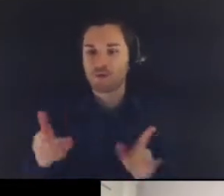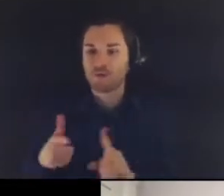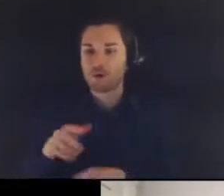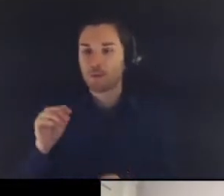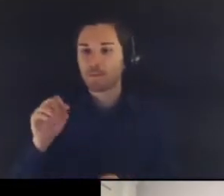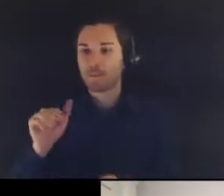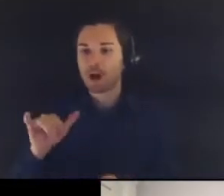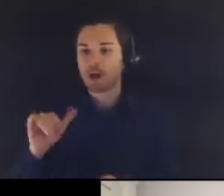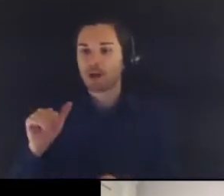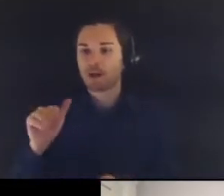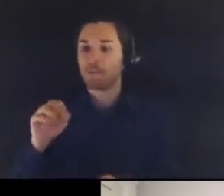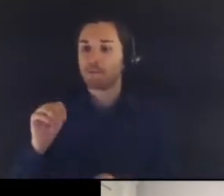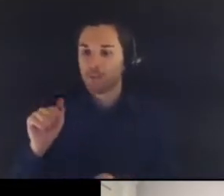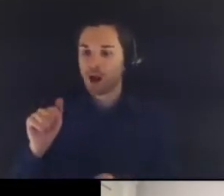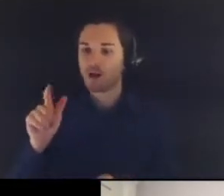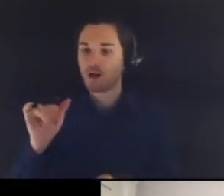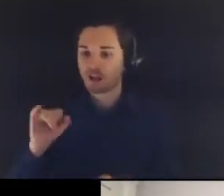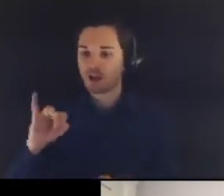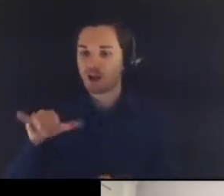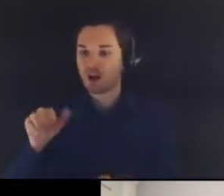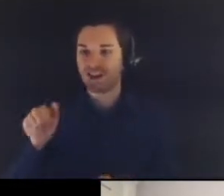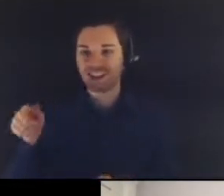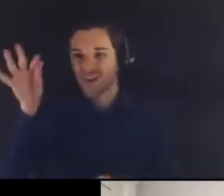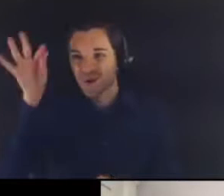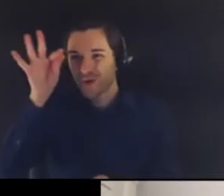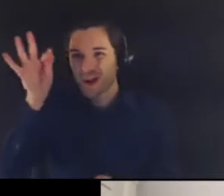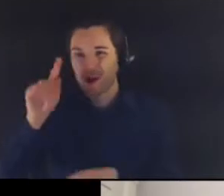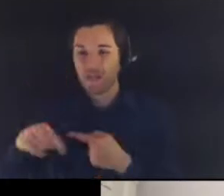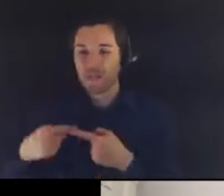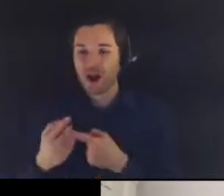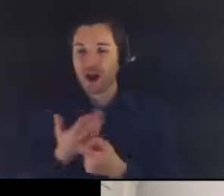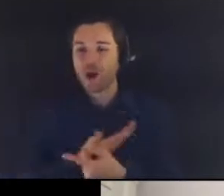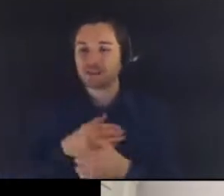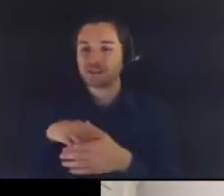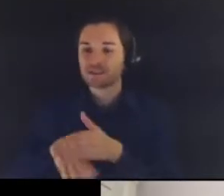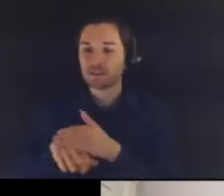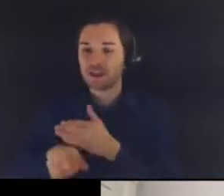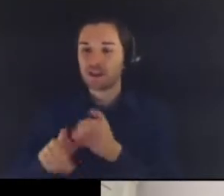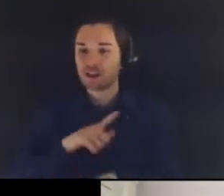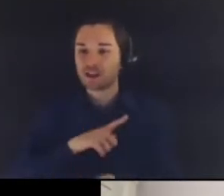legislation was here so didn t know that an interpreter would need to be paid for. He